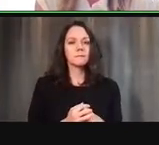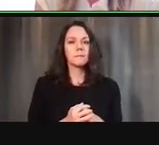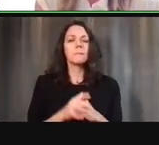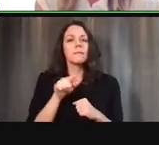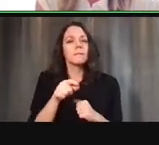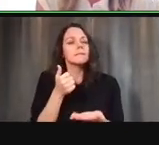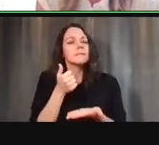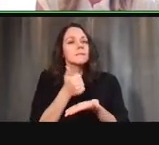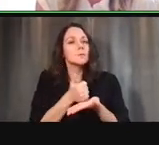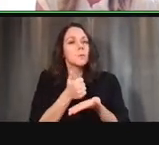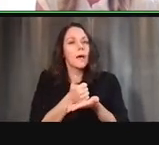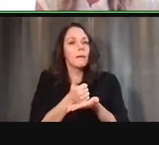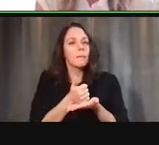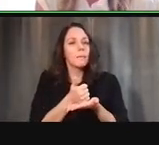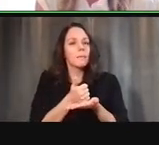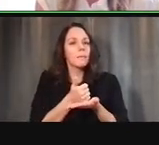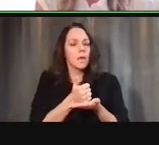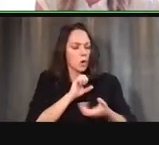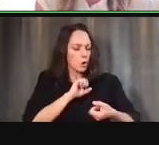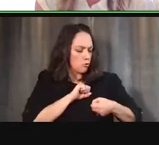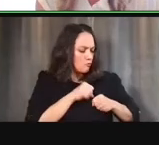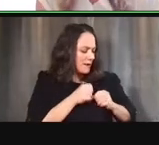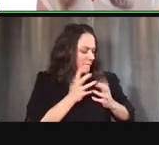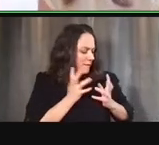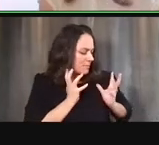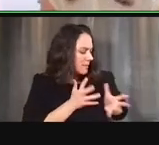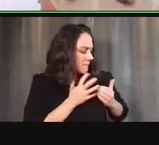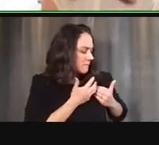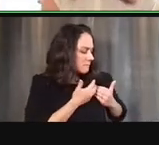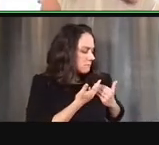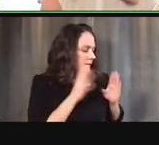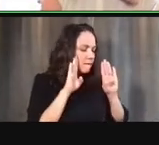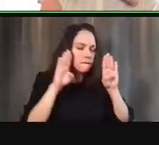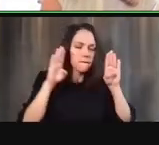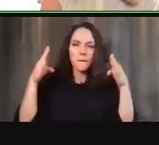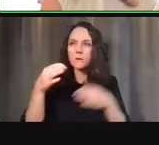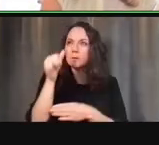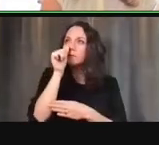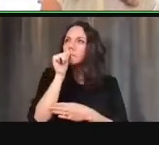from grief and toward resilience and healing. People.